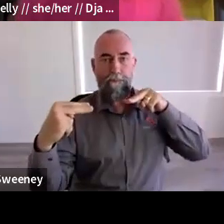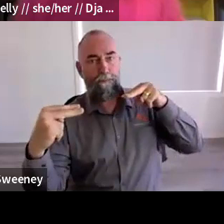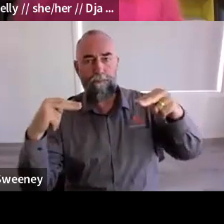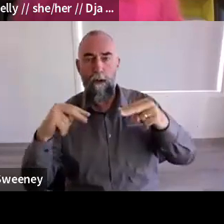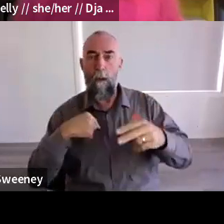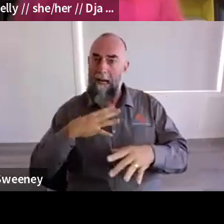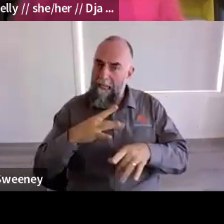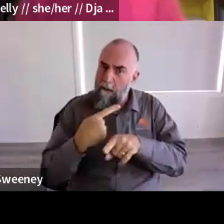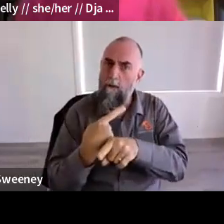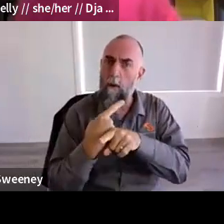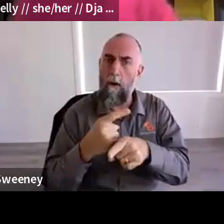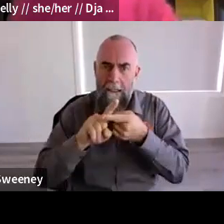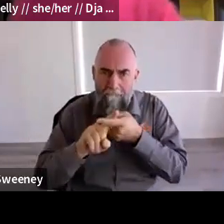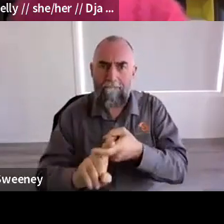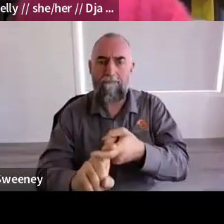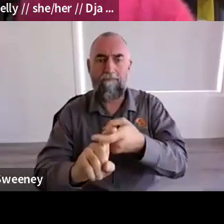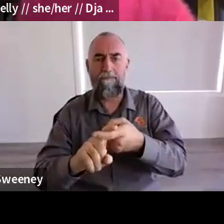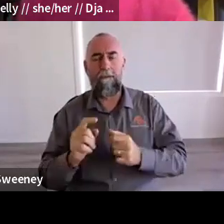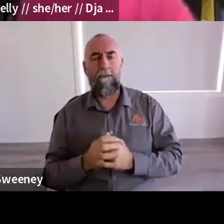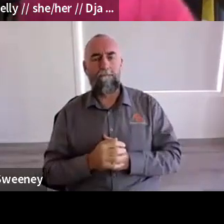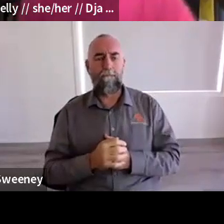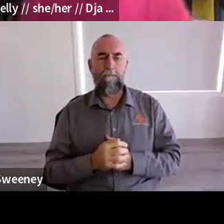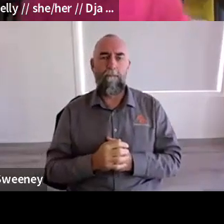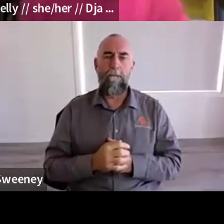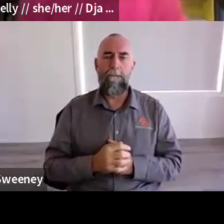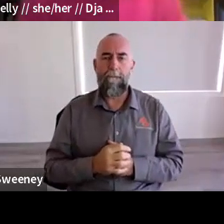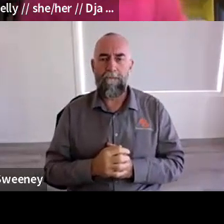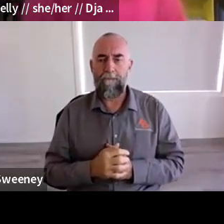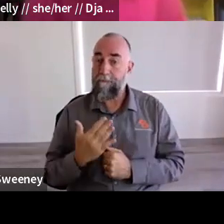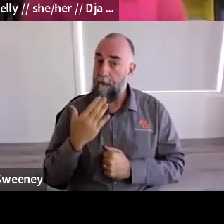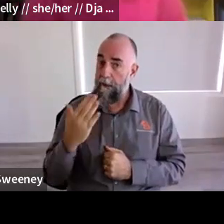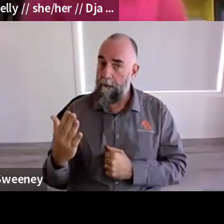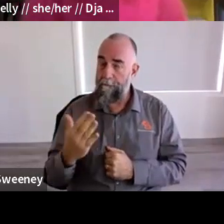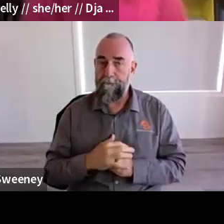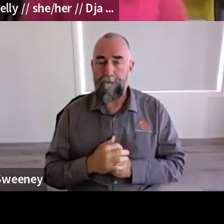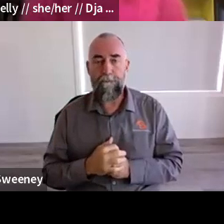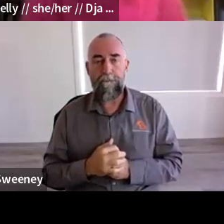in this. So it's about working together to detangle ourselves. So, yeah.